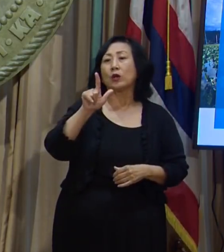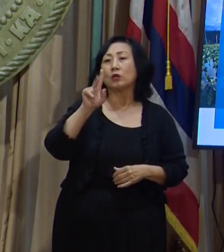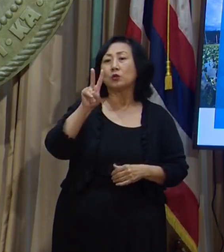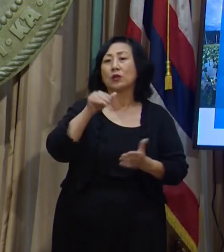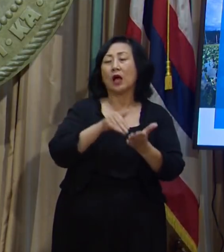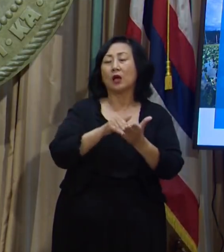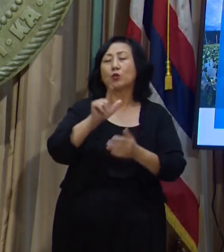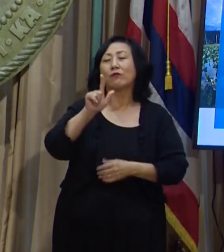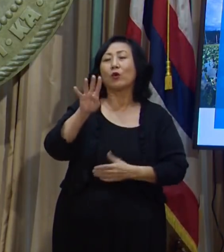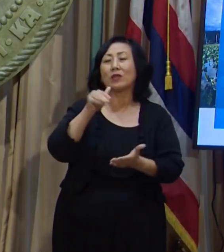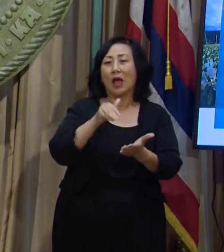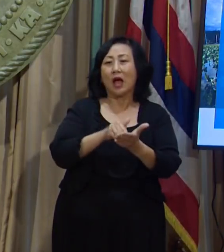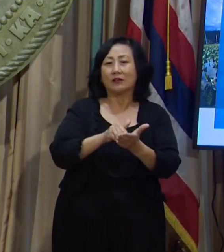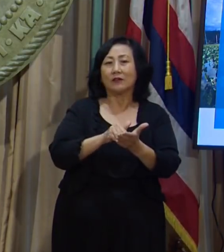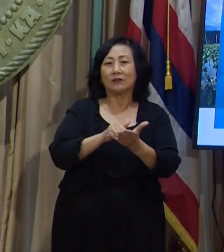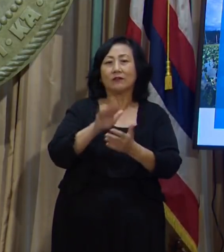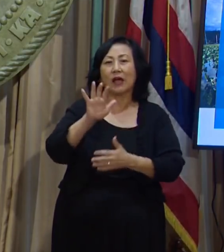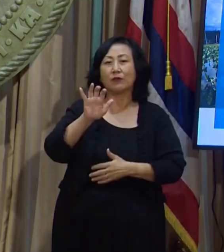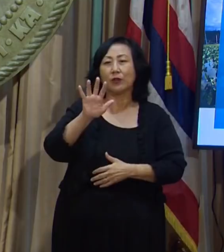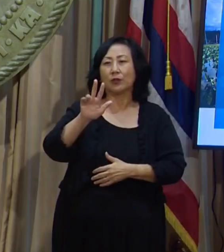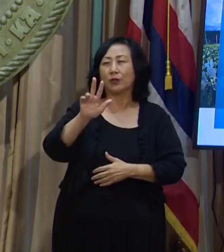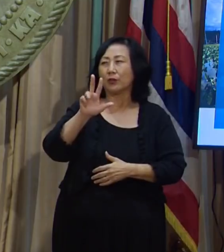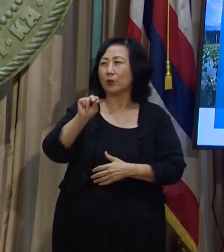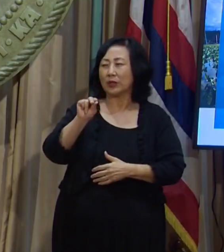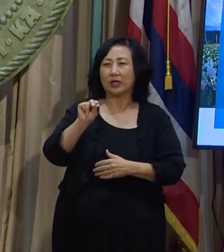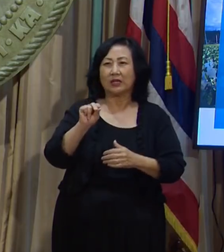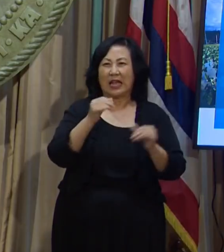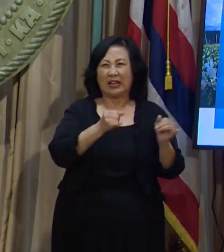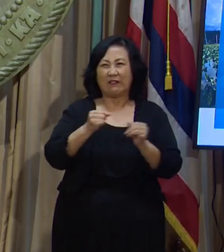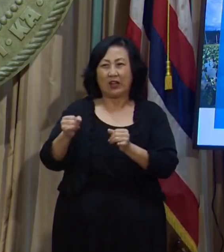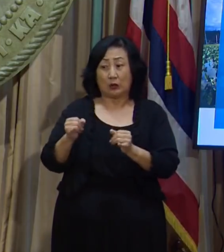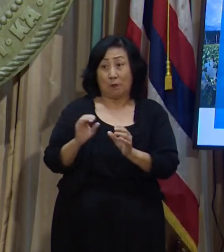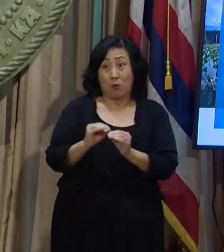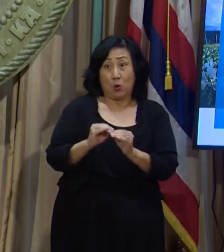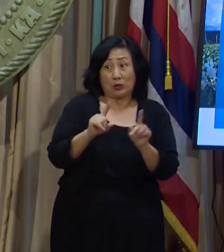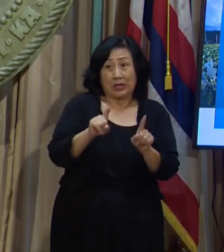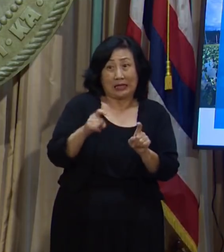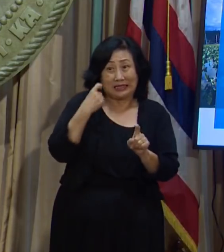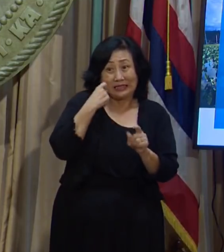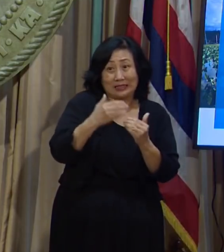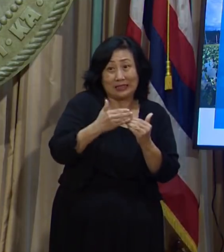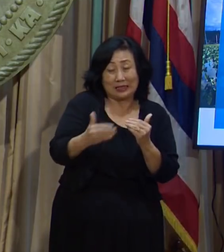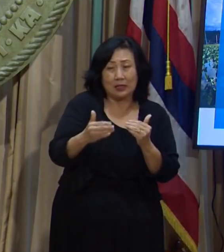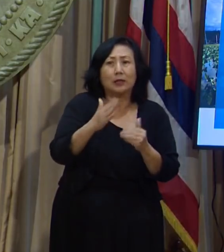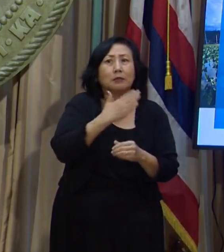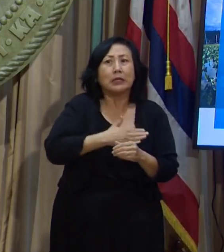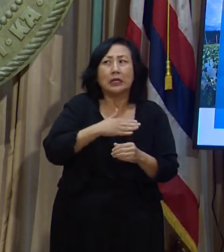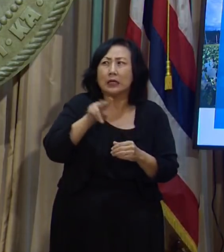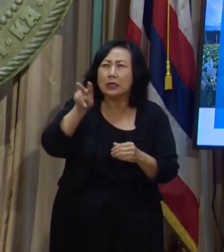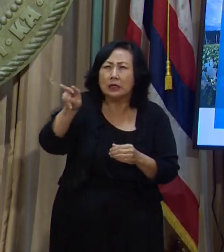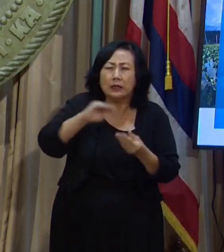WE DOING ENOUGH TESTING? THE TEST NUMBER WE HAVE NOW IS 24,543 INDIVIDUALS HAVE BEEN TESTED.